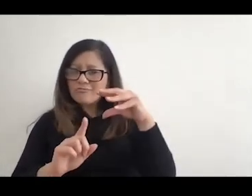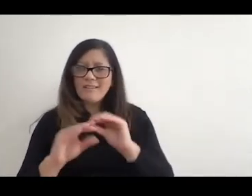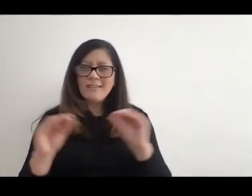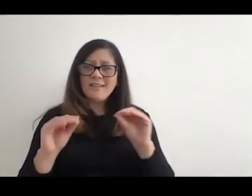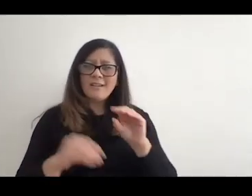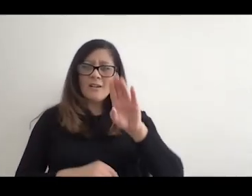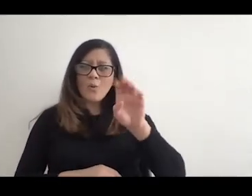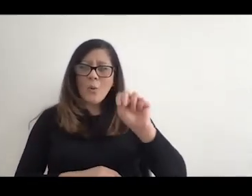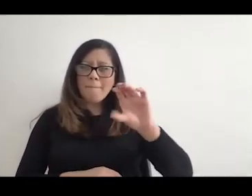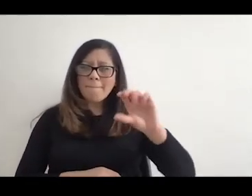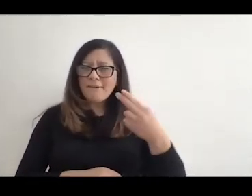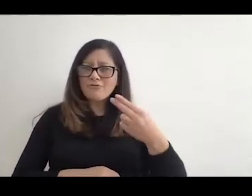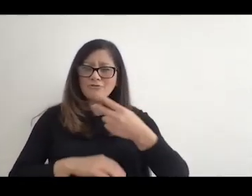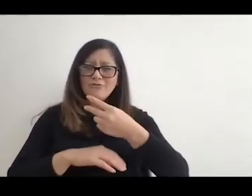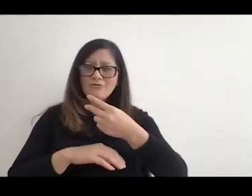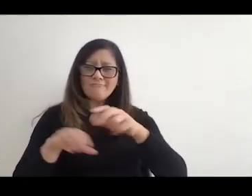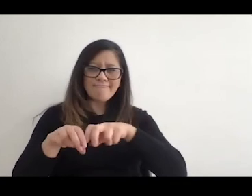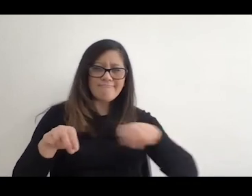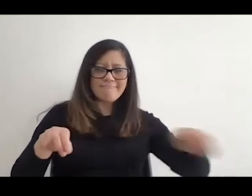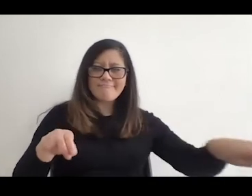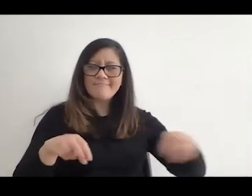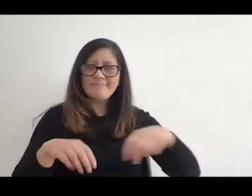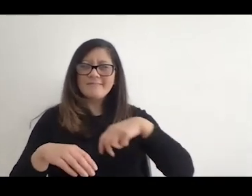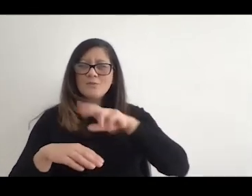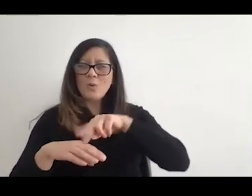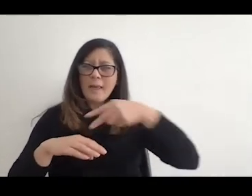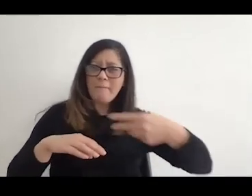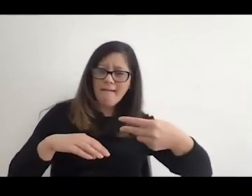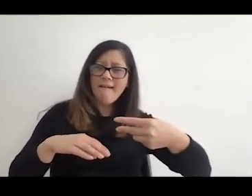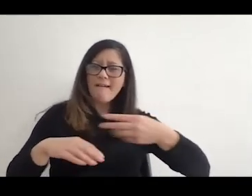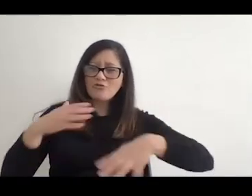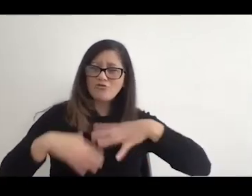bench to dress and undress herself and. That's important for her because that's